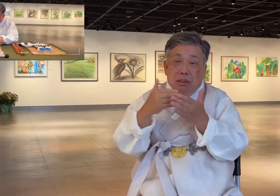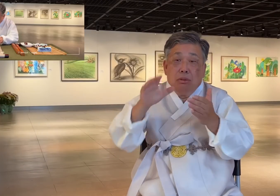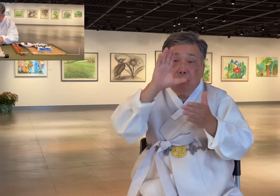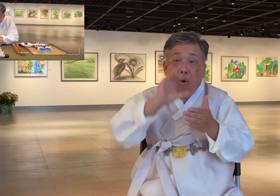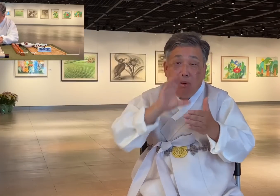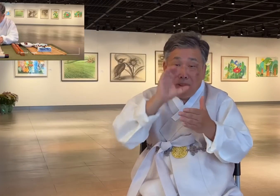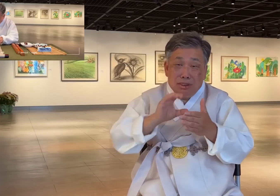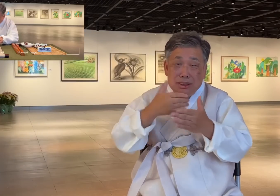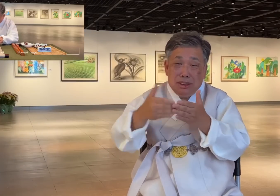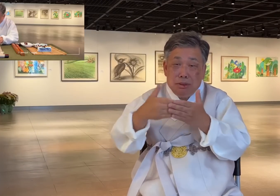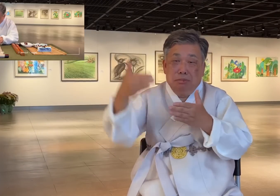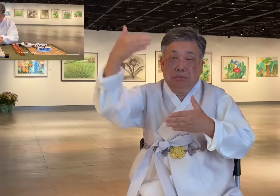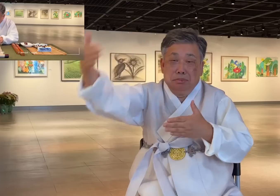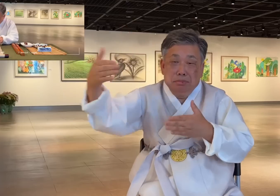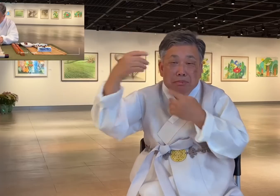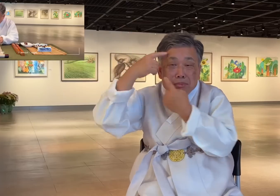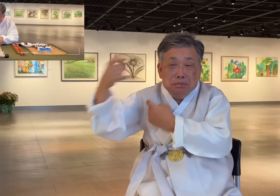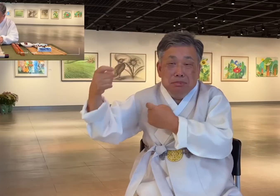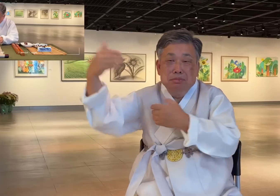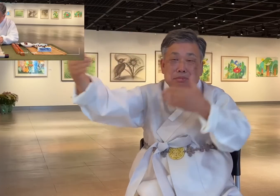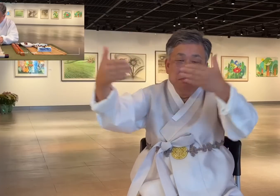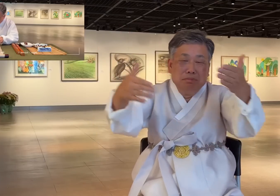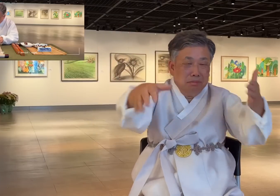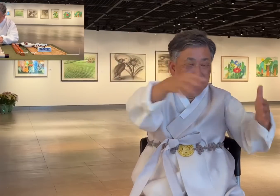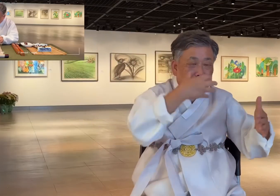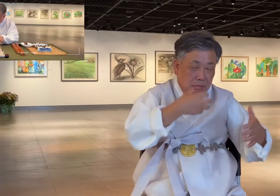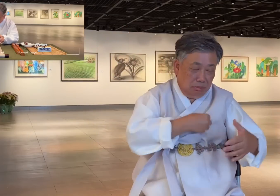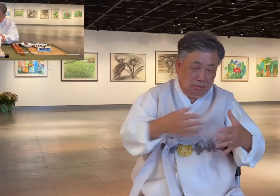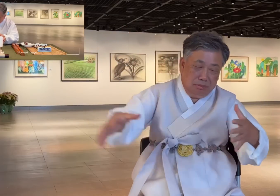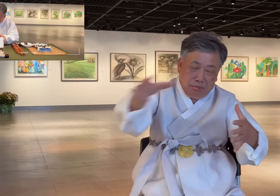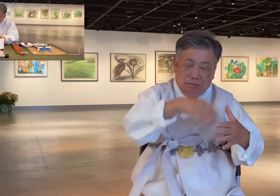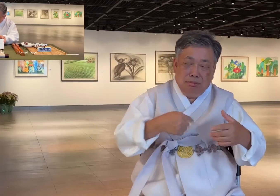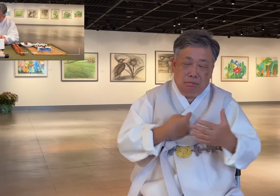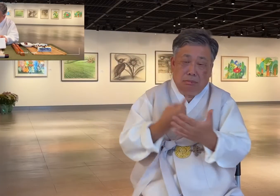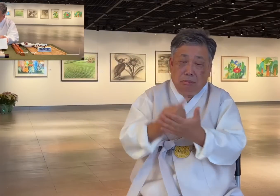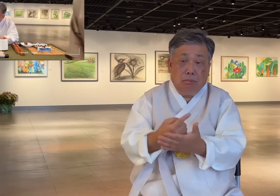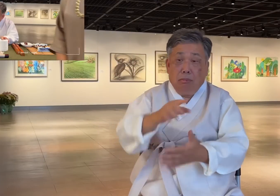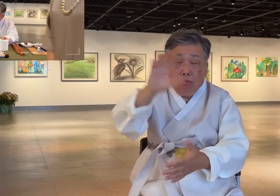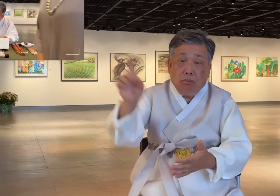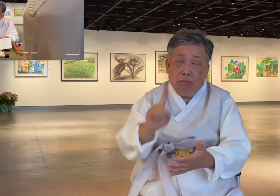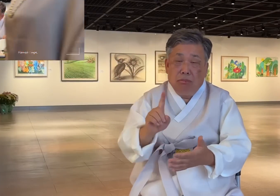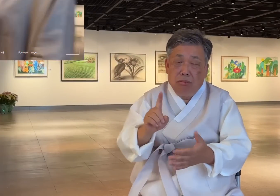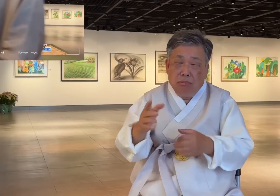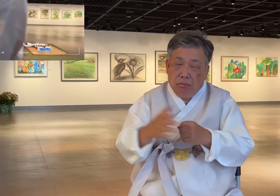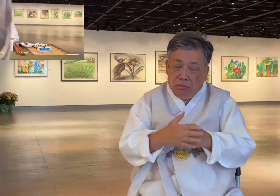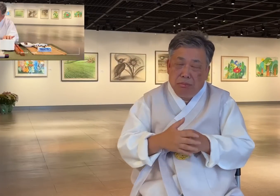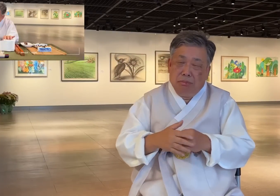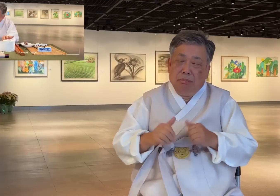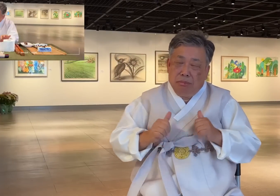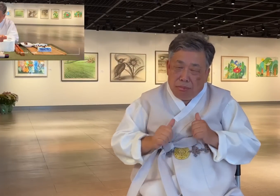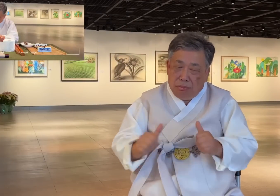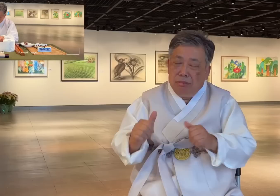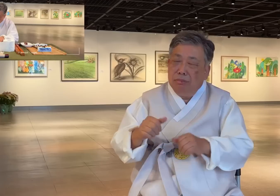We honor Mr. Unbo by placing his picture.